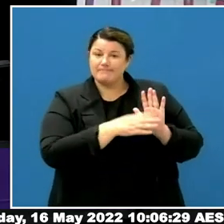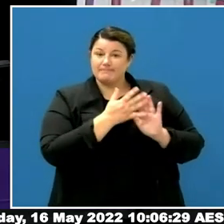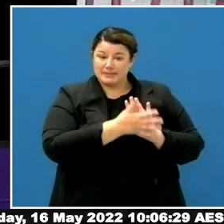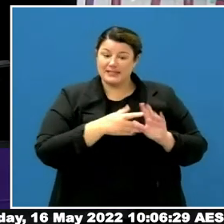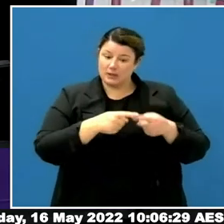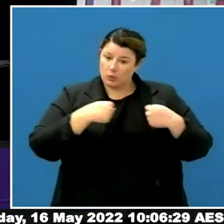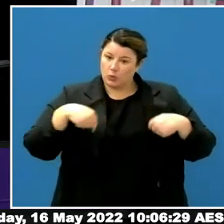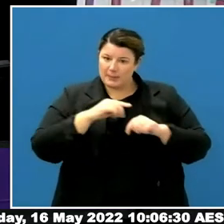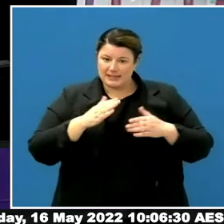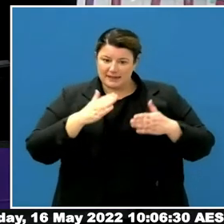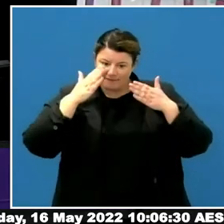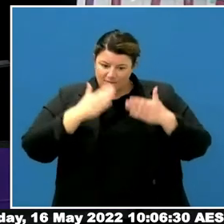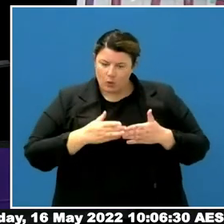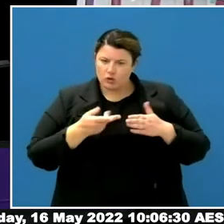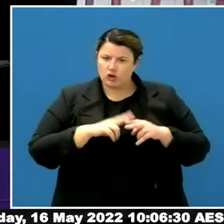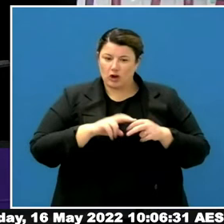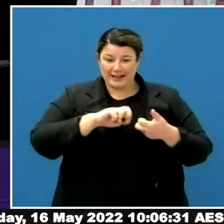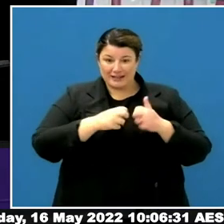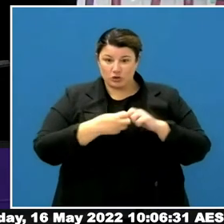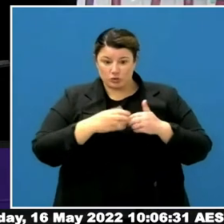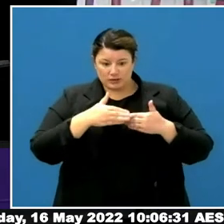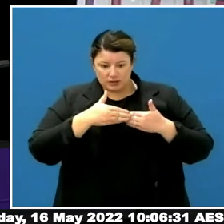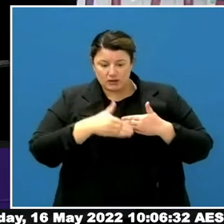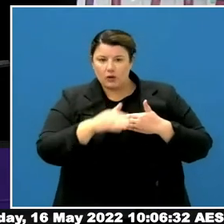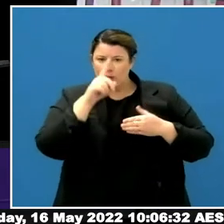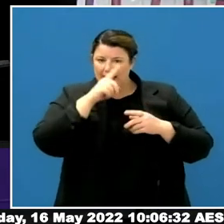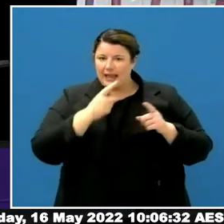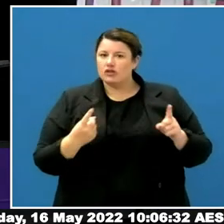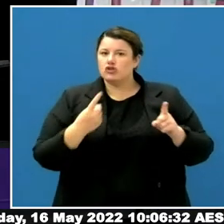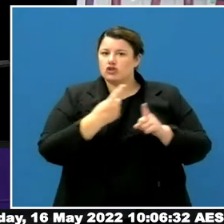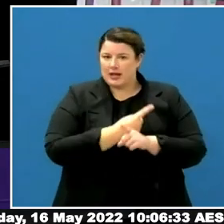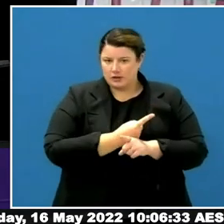focus on systemic issues which are informed by individual experiences.